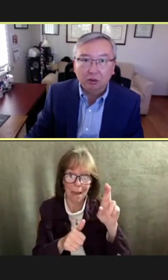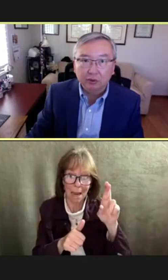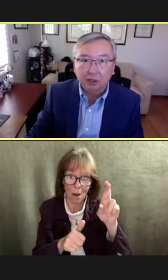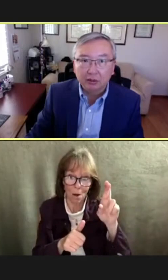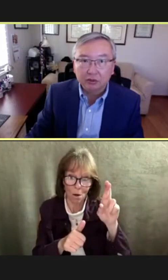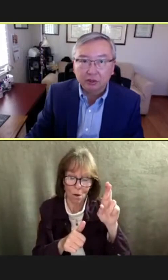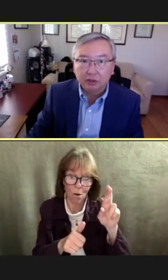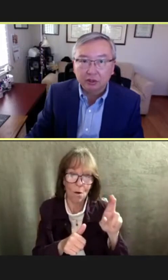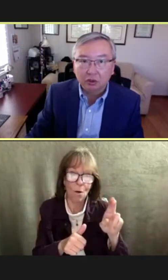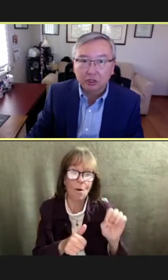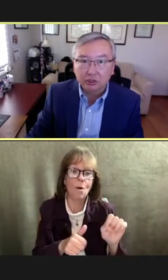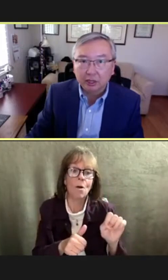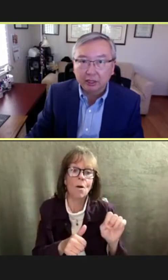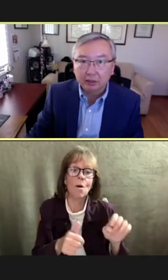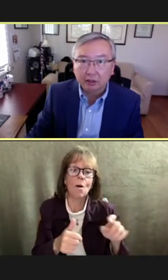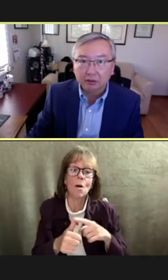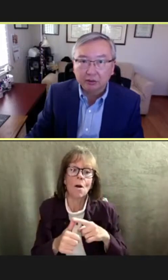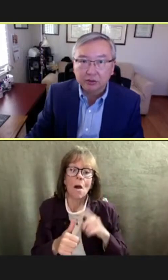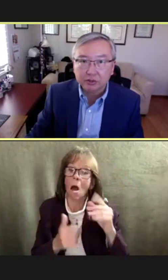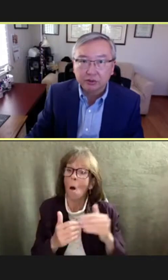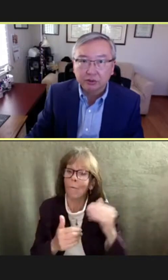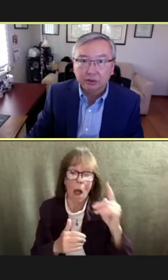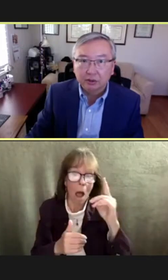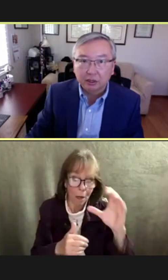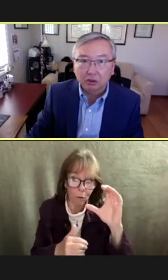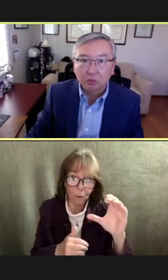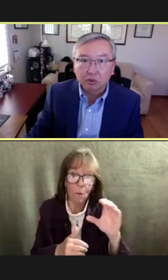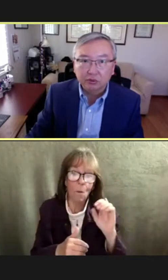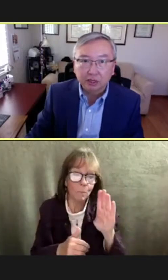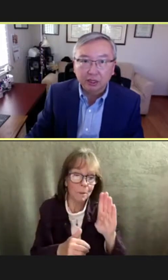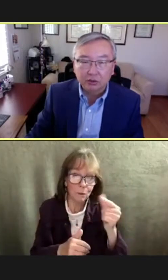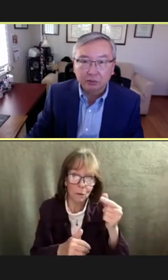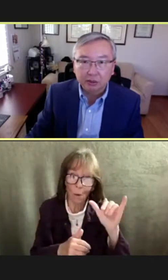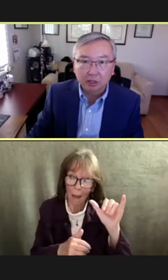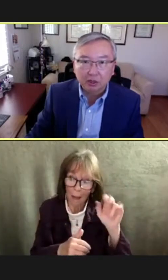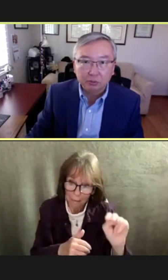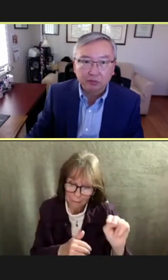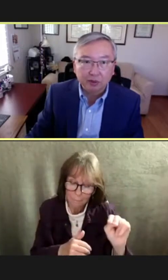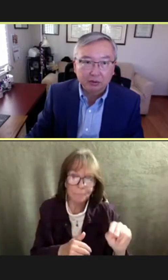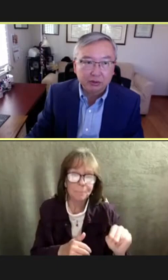almost 300 mental health providers.